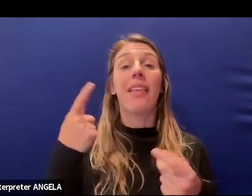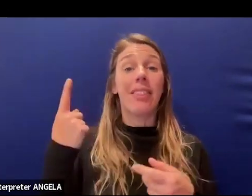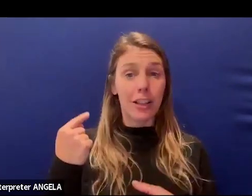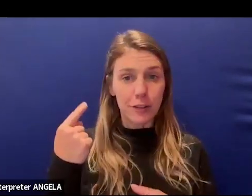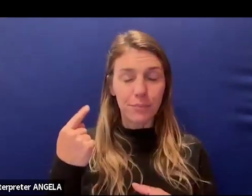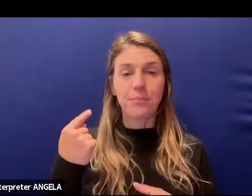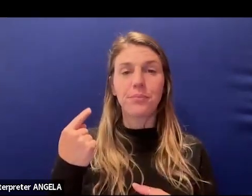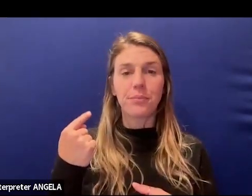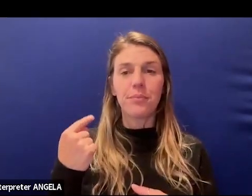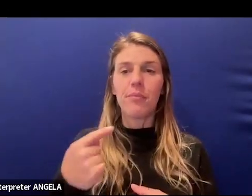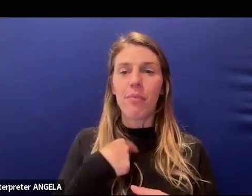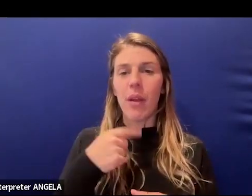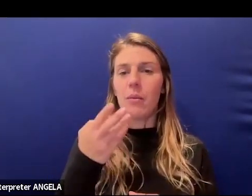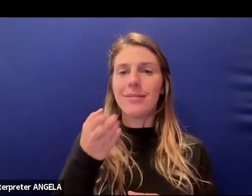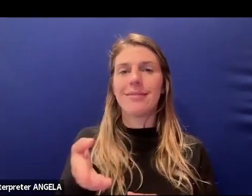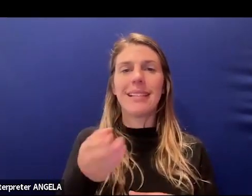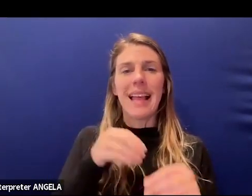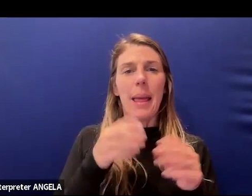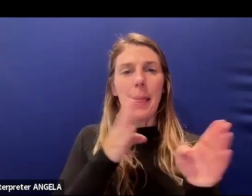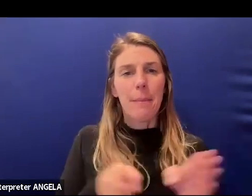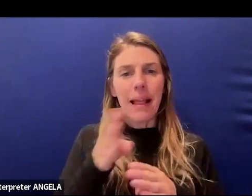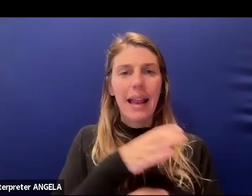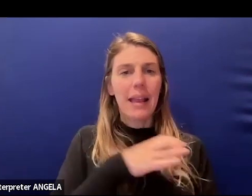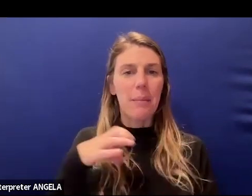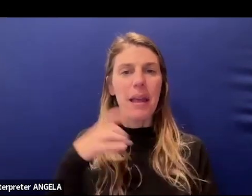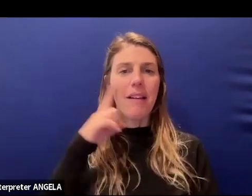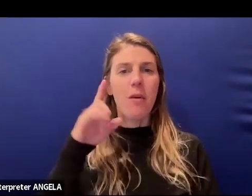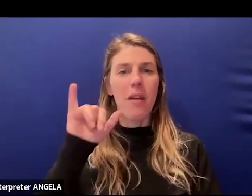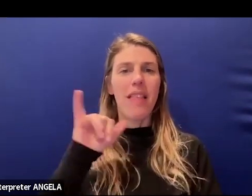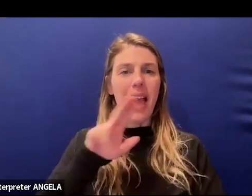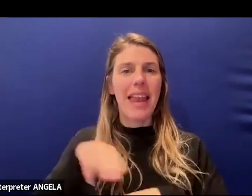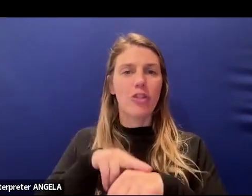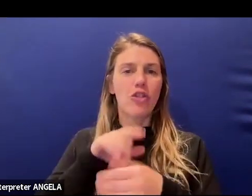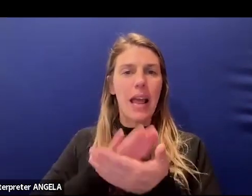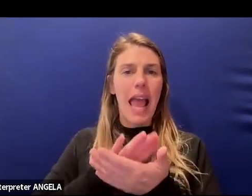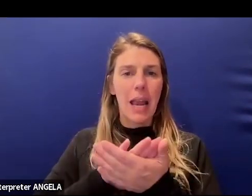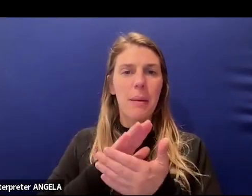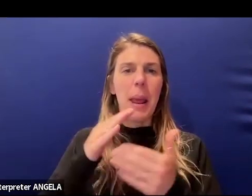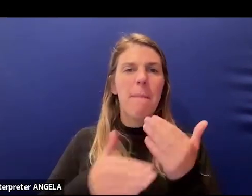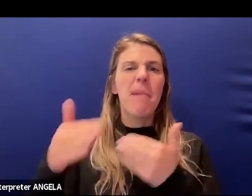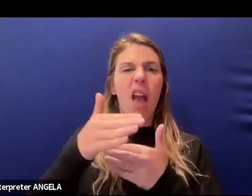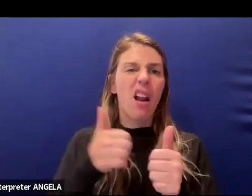Then last year, I was sitting in some of the planning committees for the National Academies Beyond Compliance